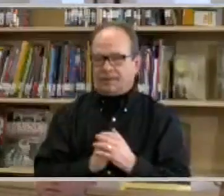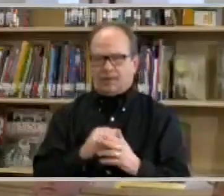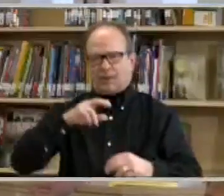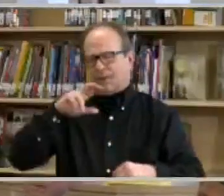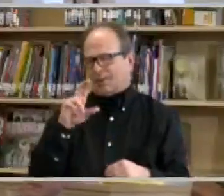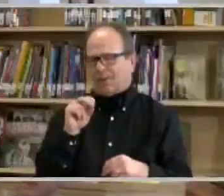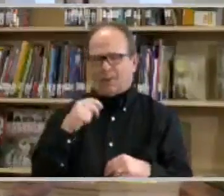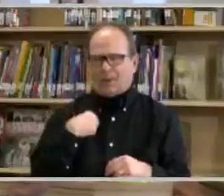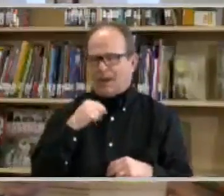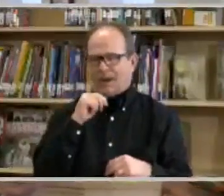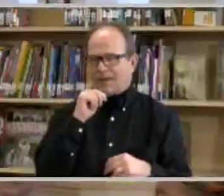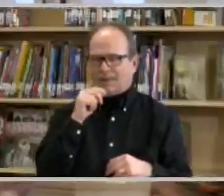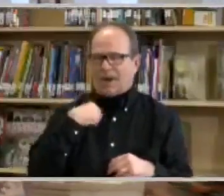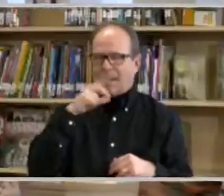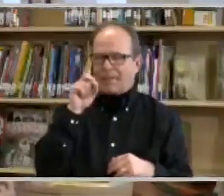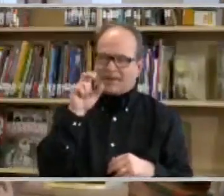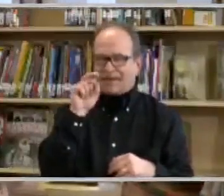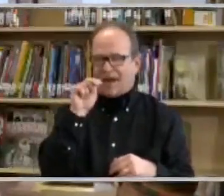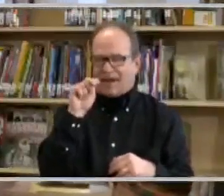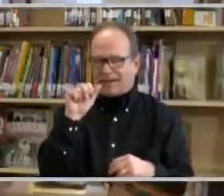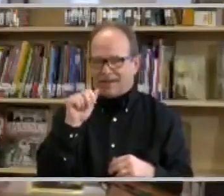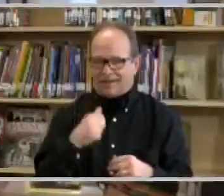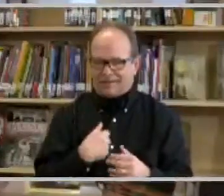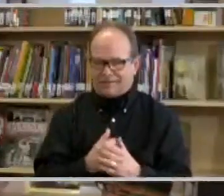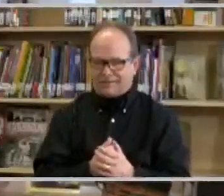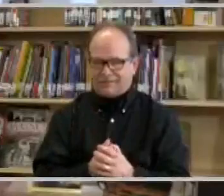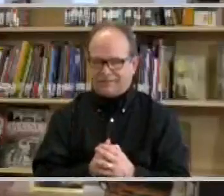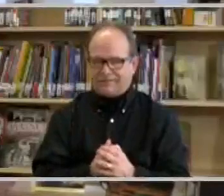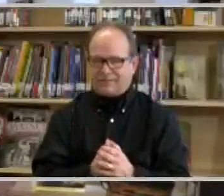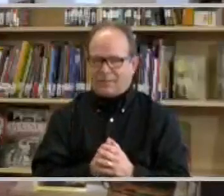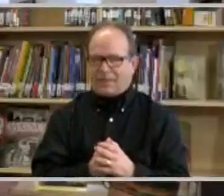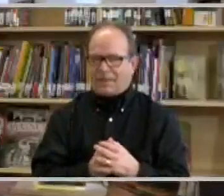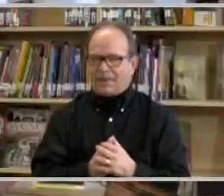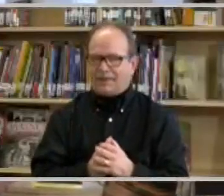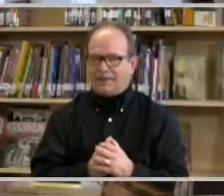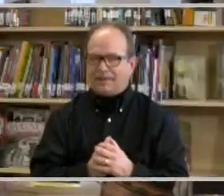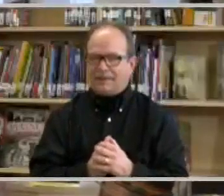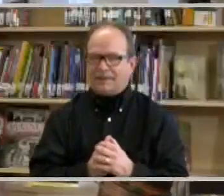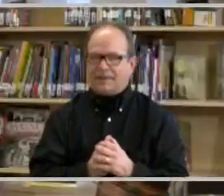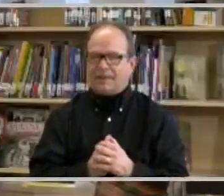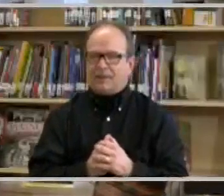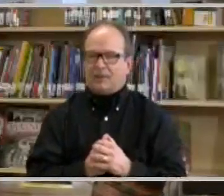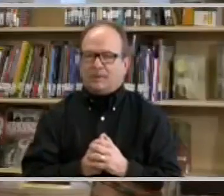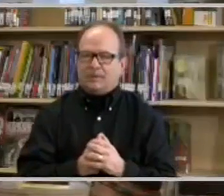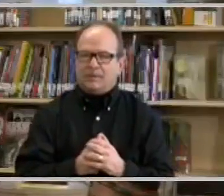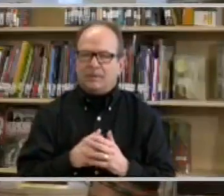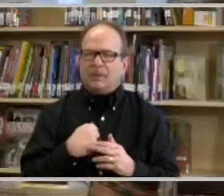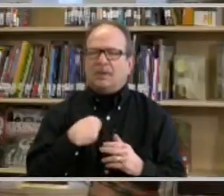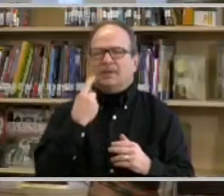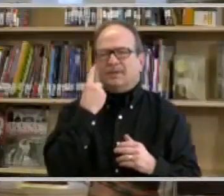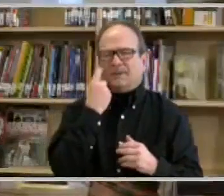HI, THIS IS DONNA, HOW YOU DOING?